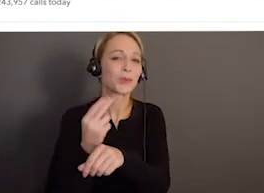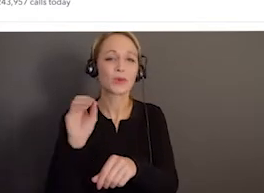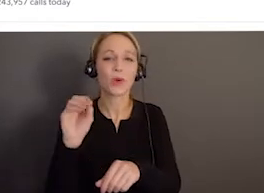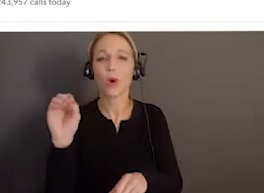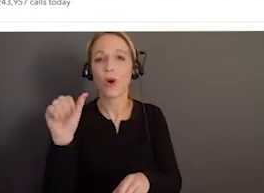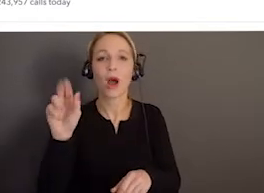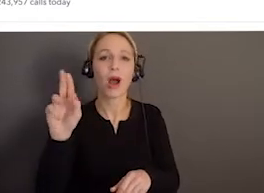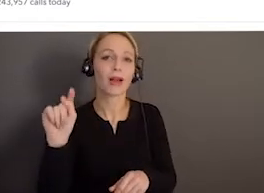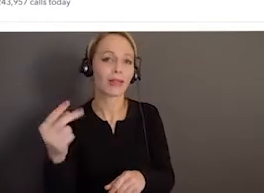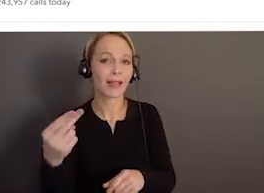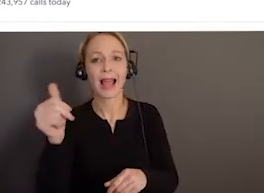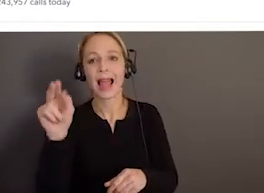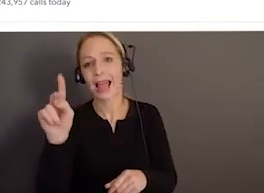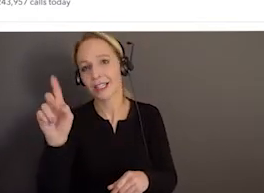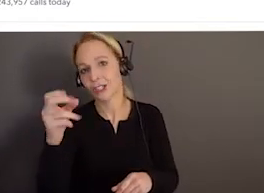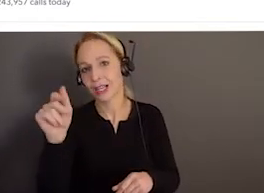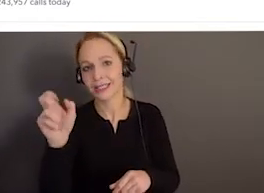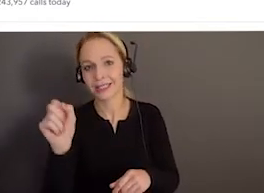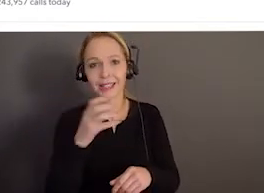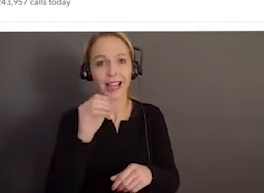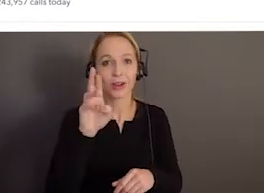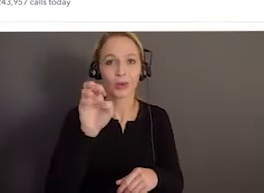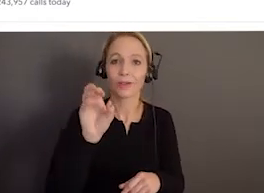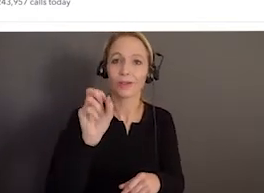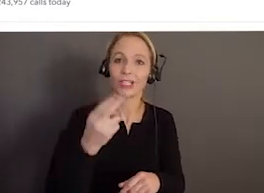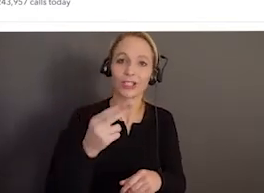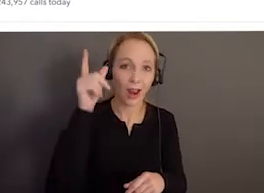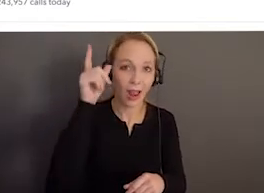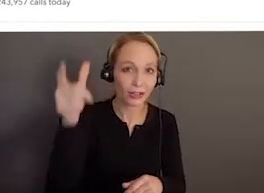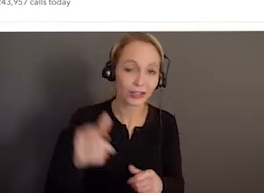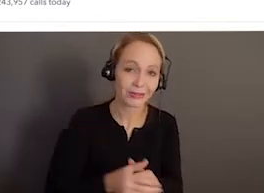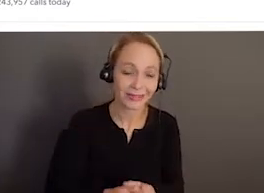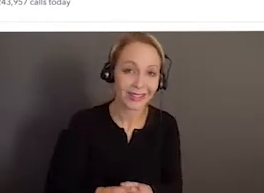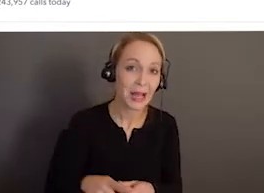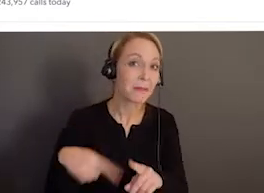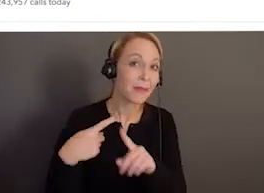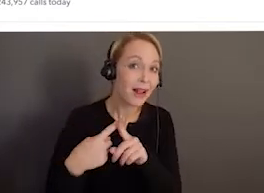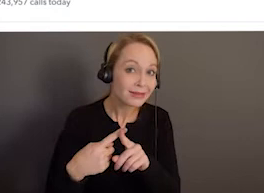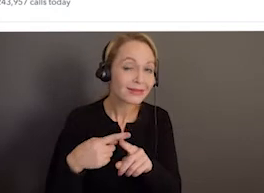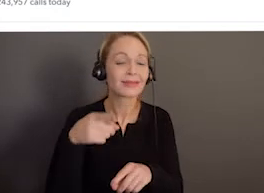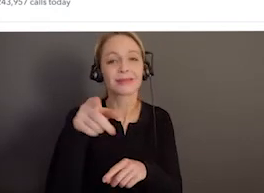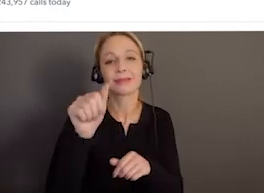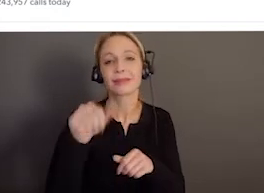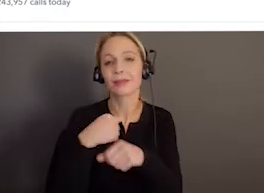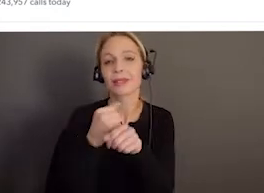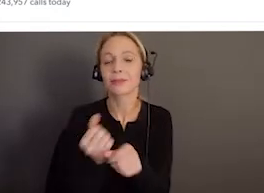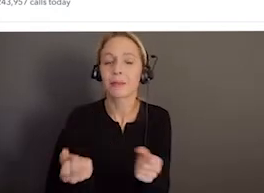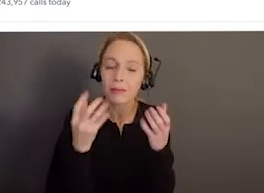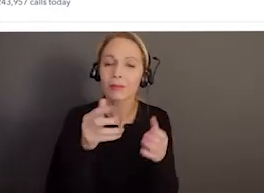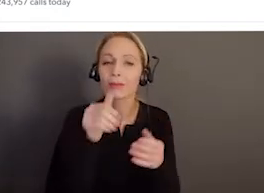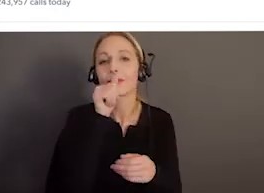AND TO ELIMINATE THE NEED OF HAND SHAKES.